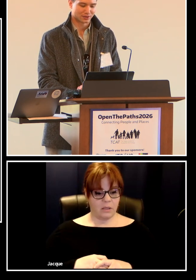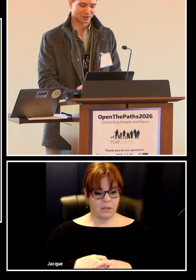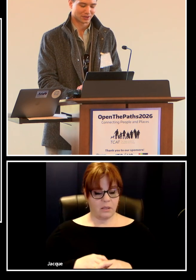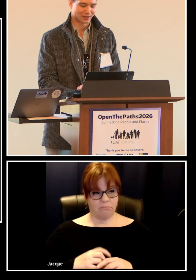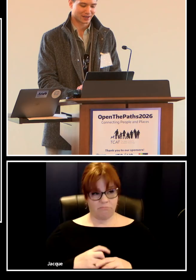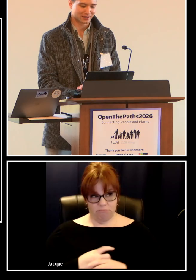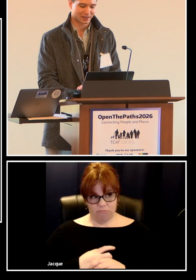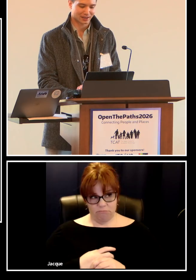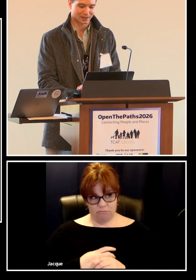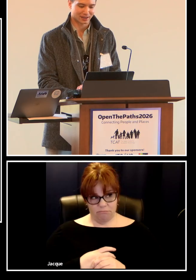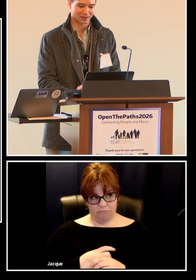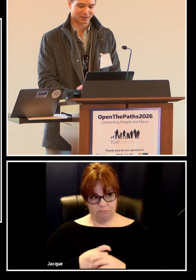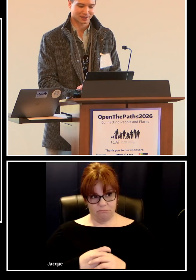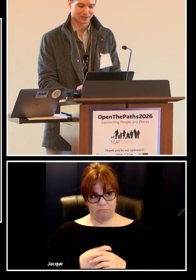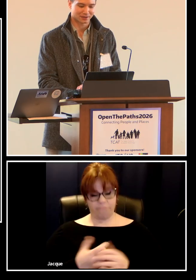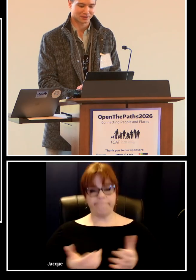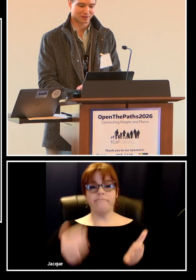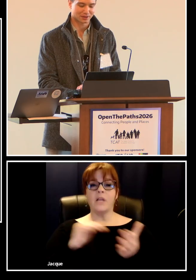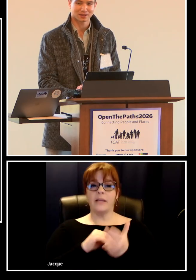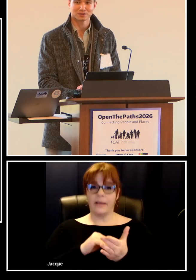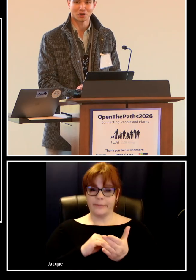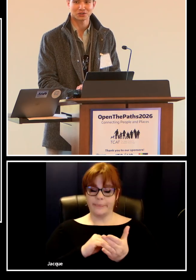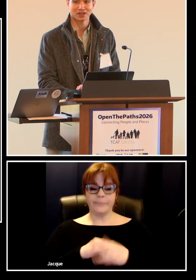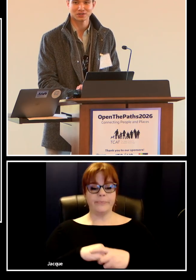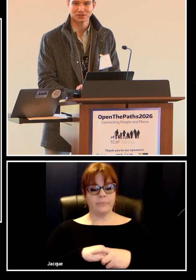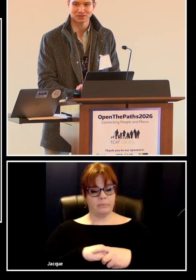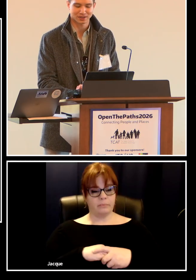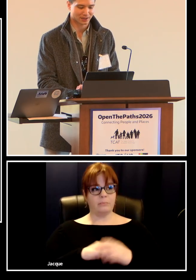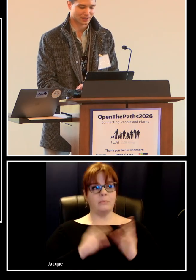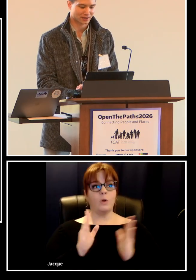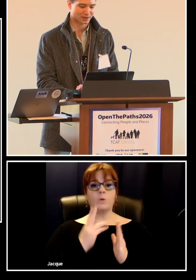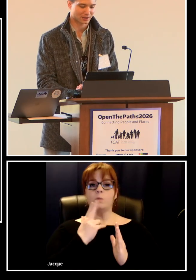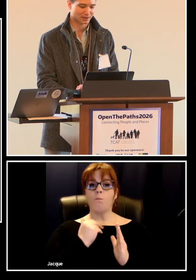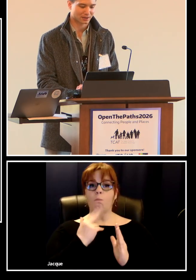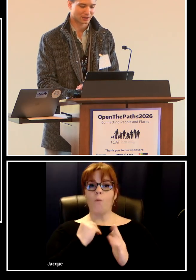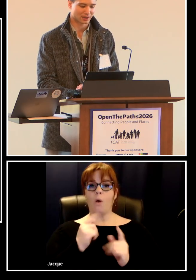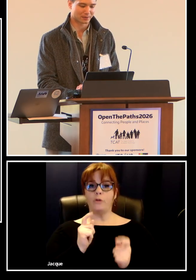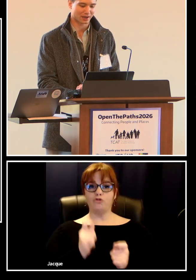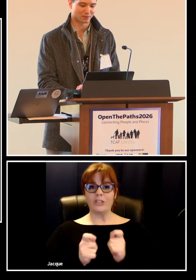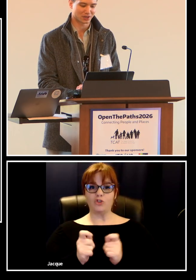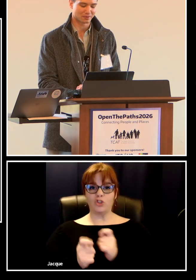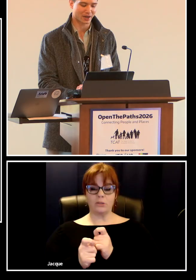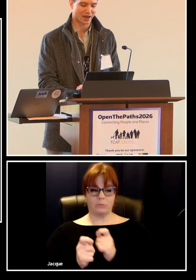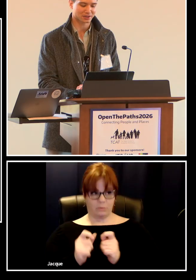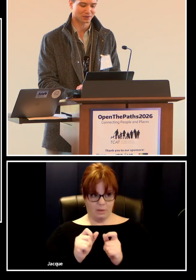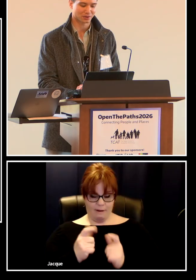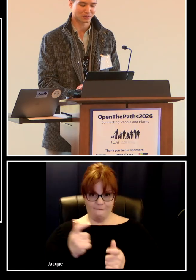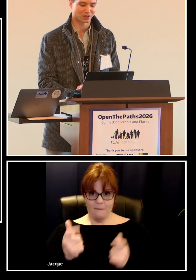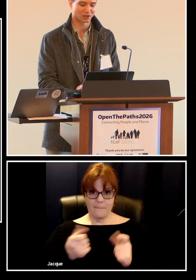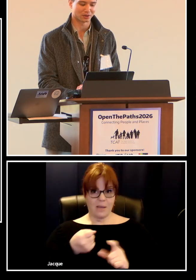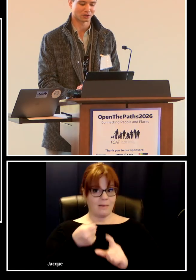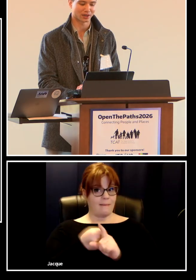So again, uh, small changes can have a big impact. We're going to go and look